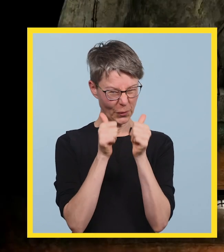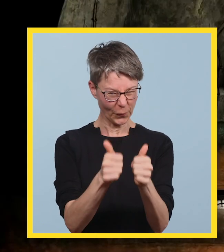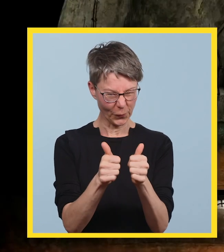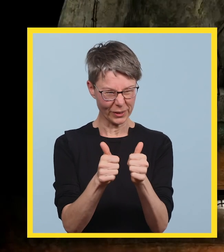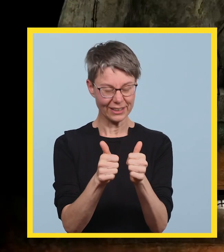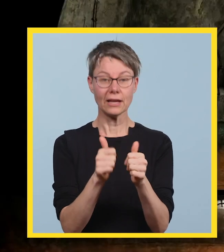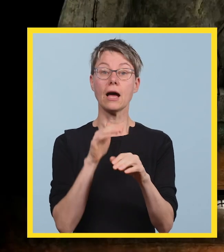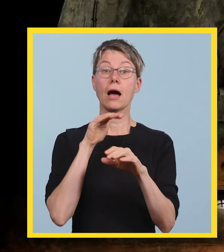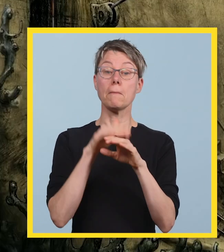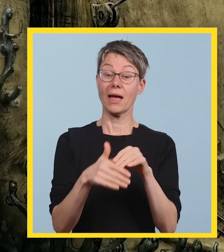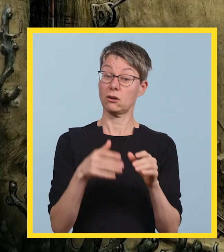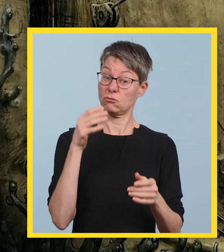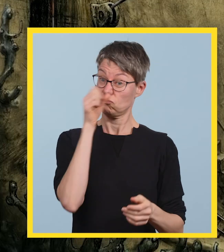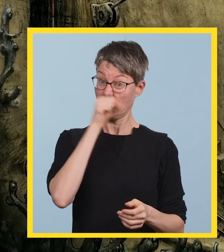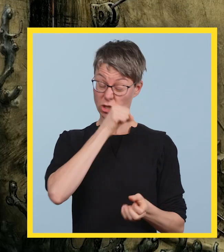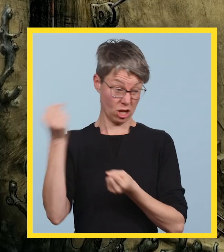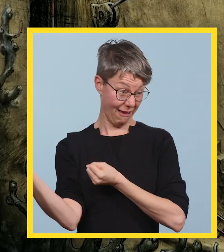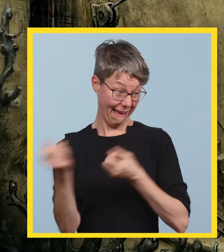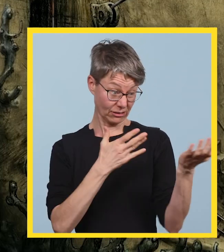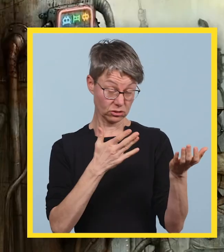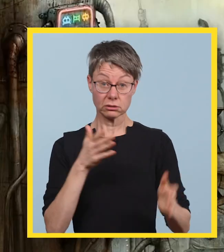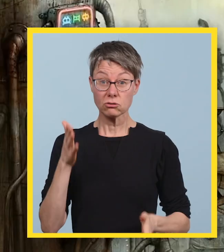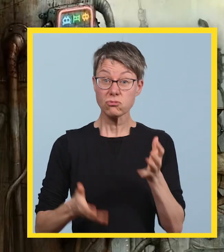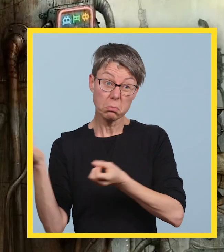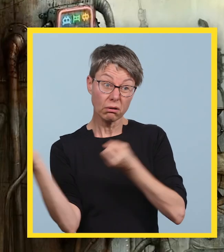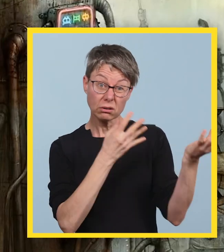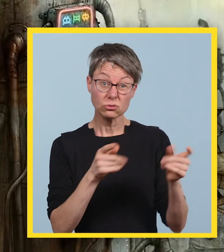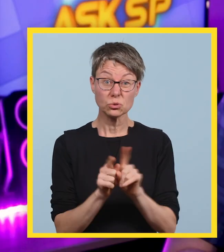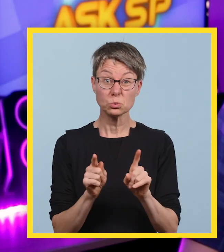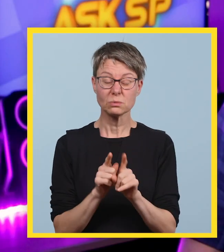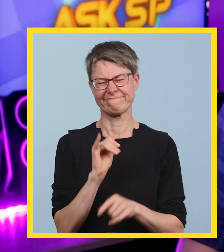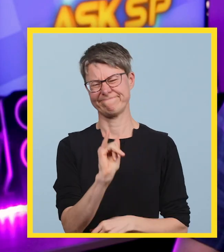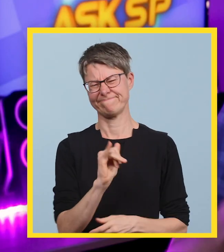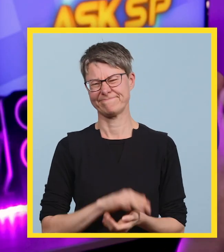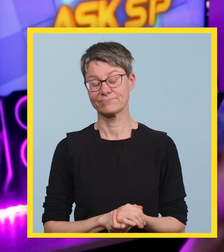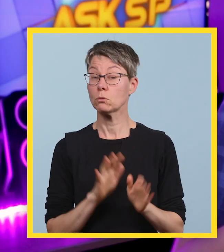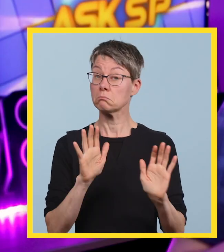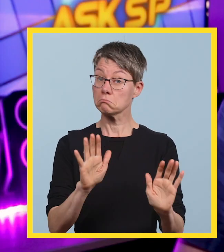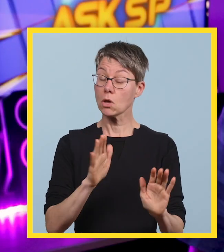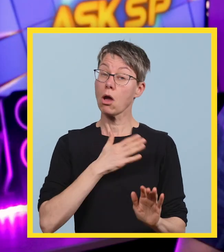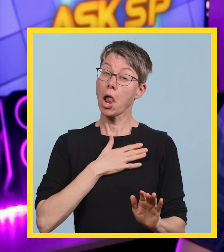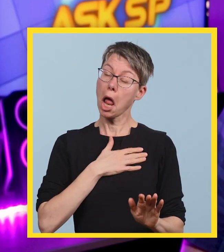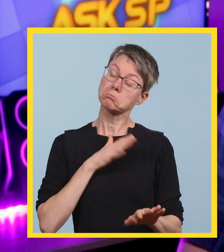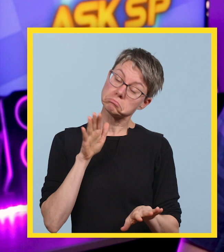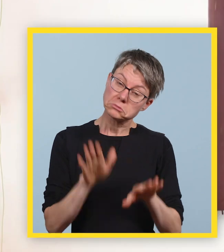about a little robot who finds itself tossed out with the trash. Well, if you're after similar games for the iPad,